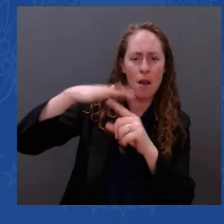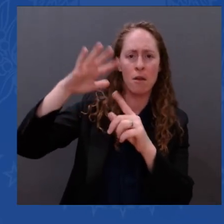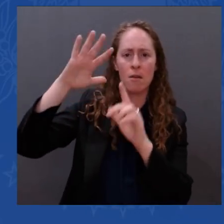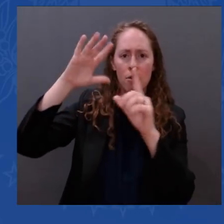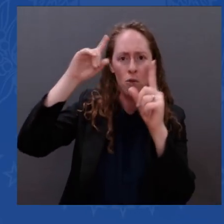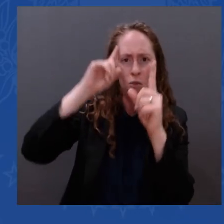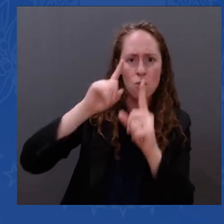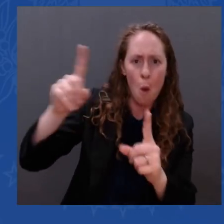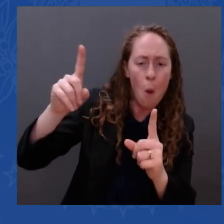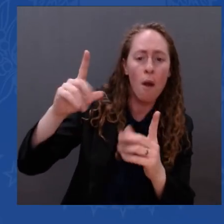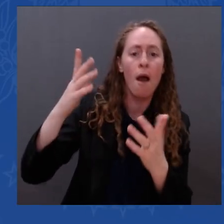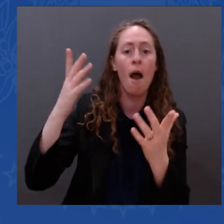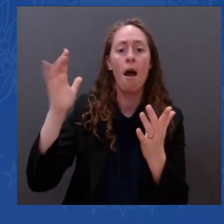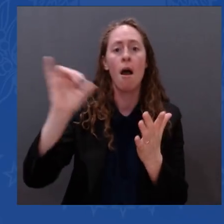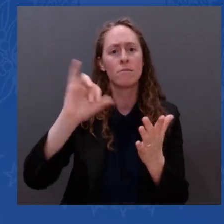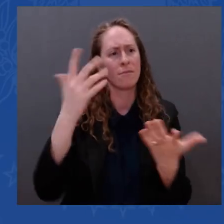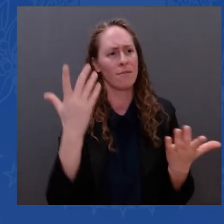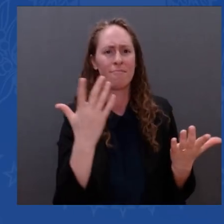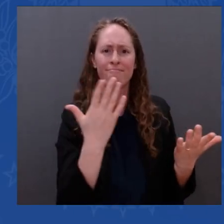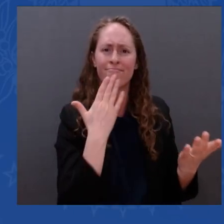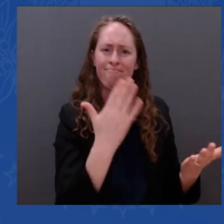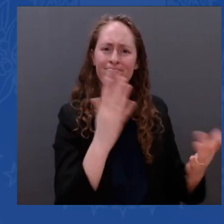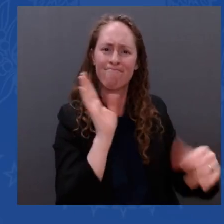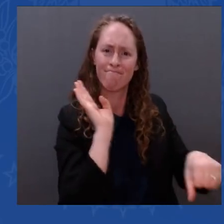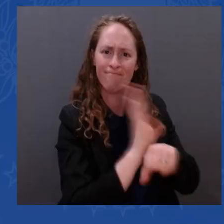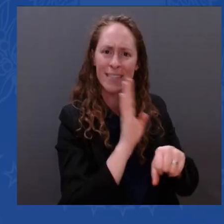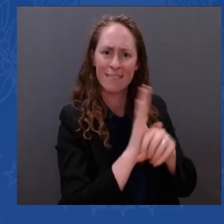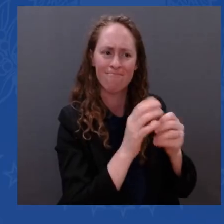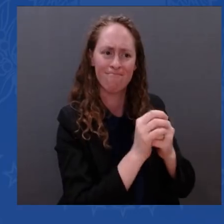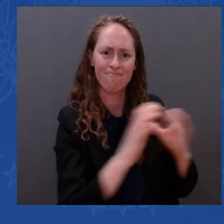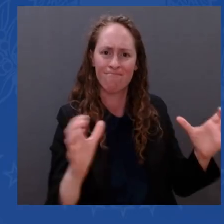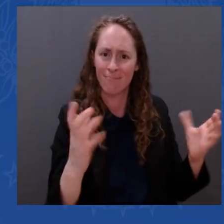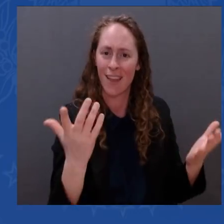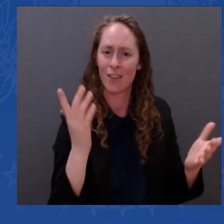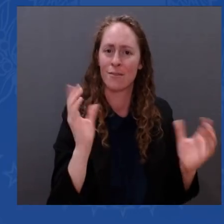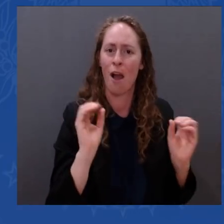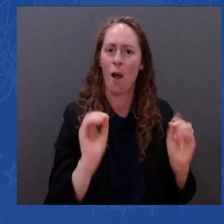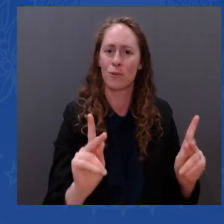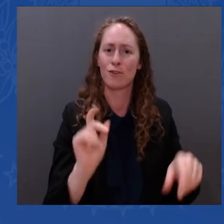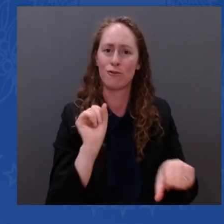would benefit greatly from entering into partnerships with some of the most highly skilled, dedicated,